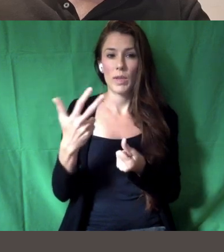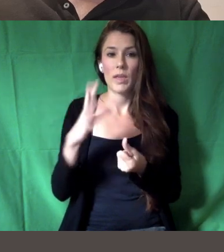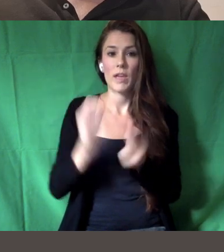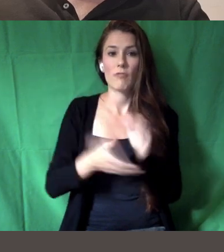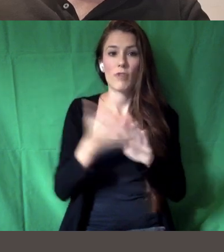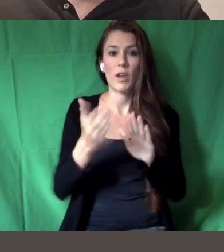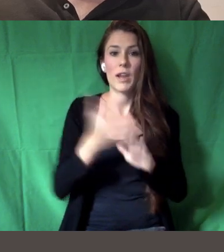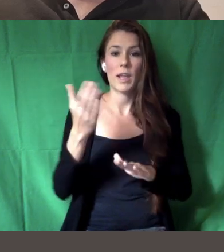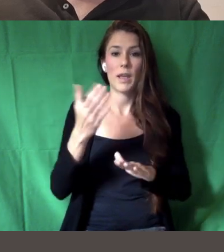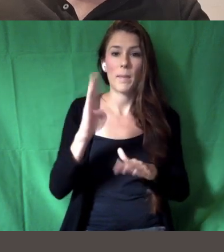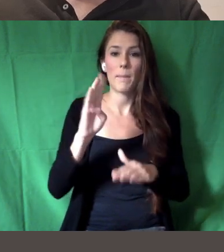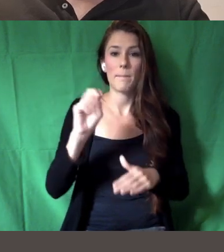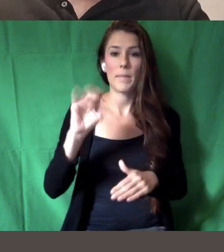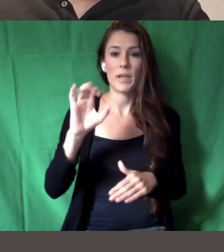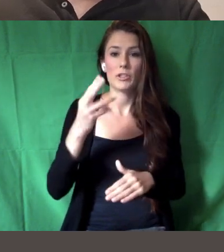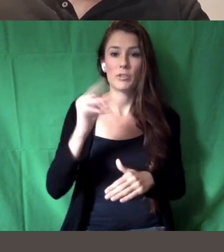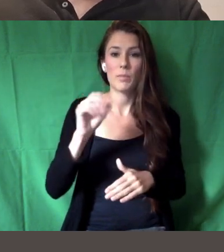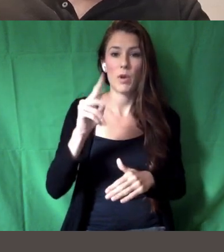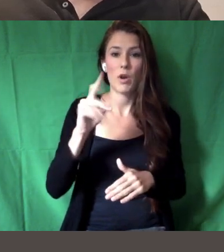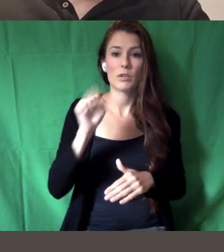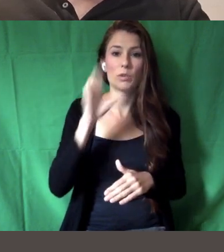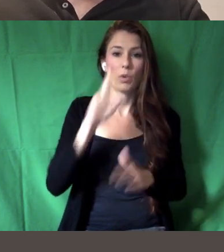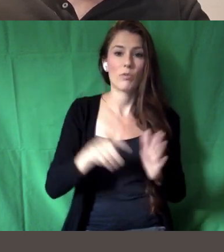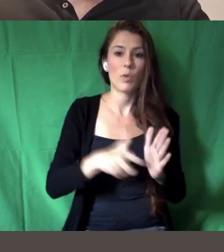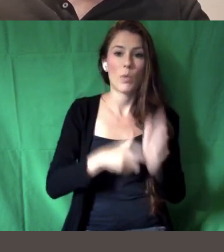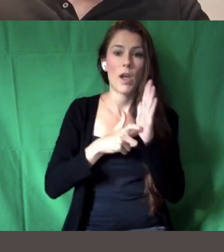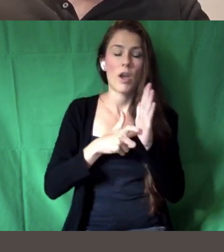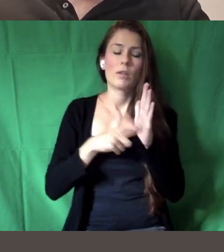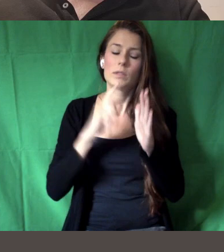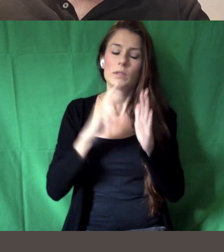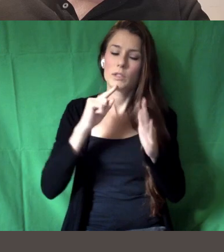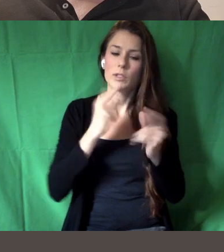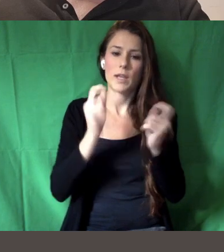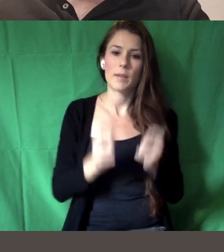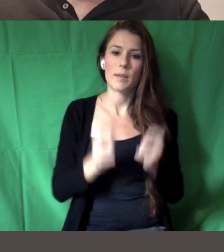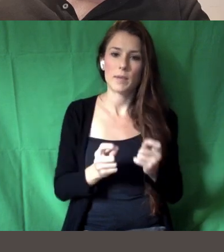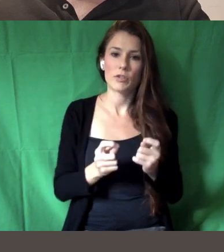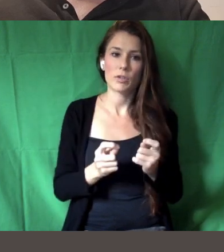benchmarks on that platform would require significant adaptations. Therefore, we will